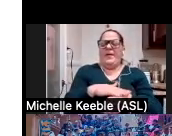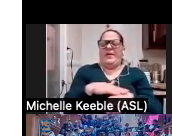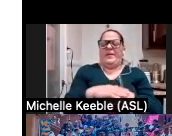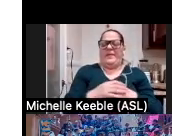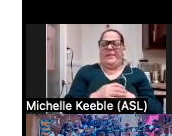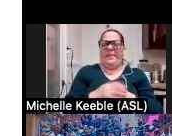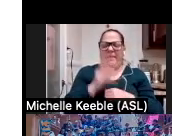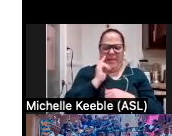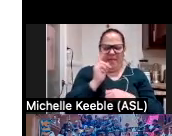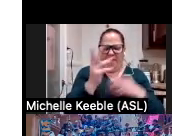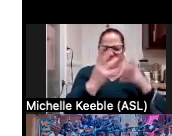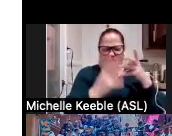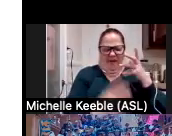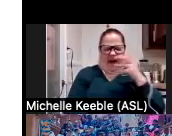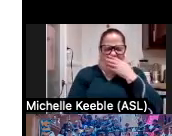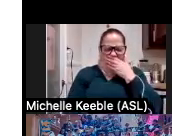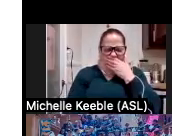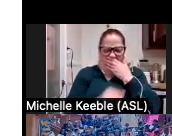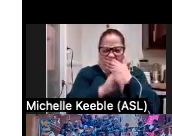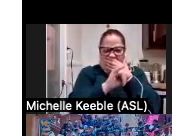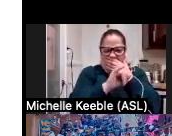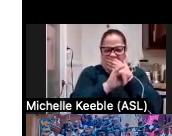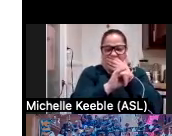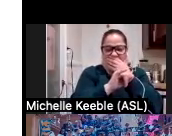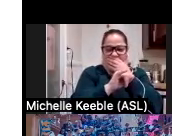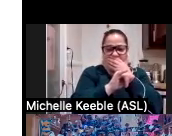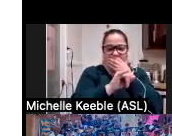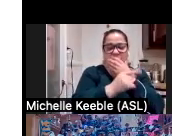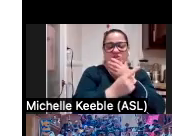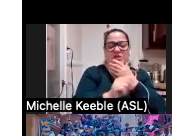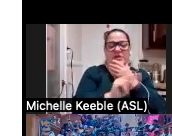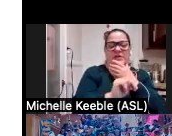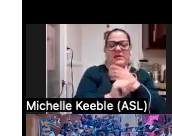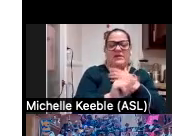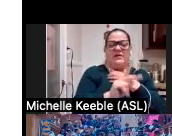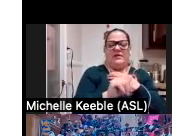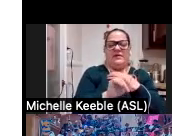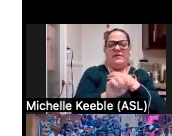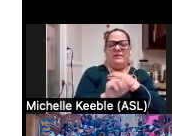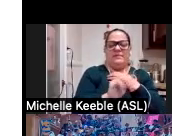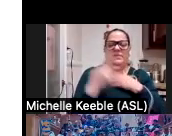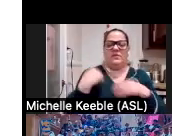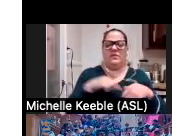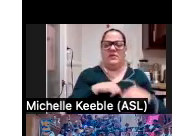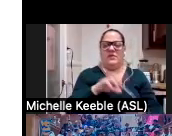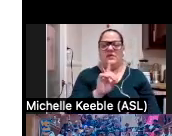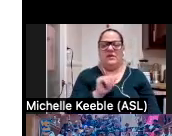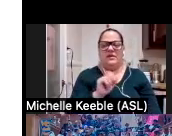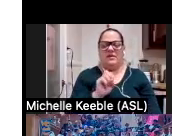the list. Um, Jina Kim from Smith College, Mara Mills at NYU, David Sirlin at the University of